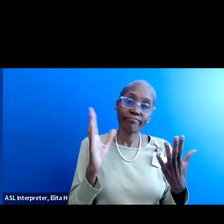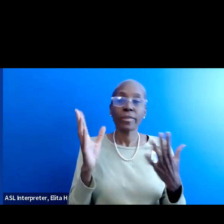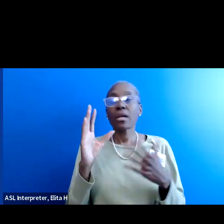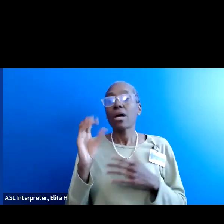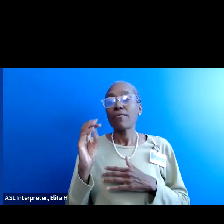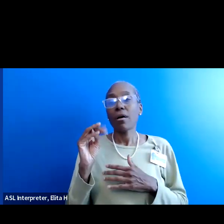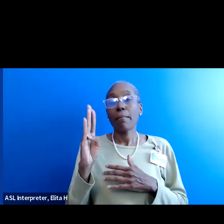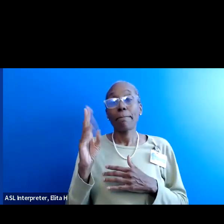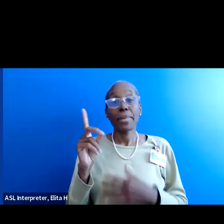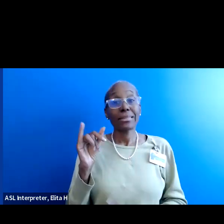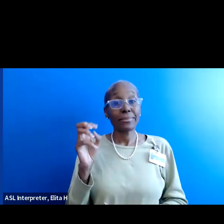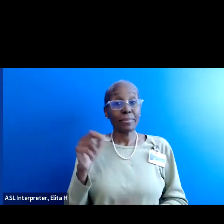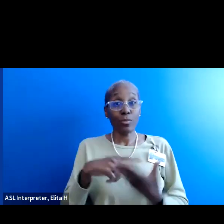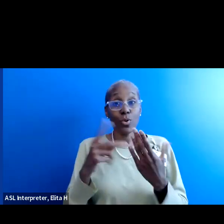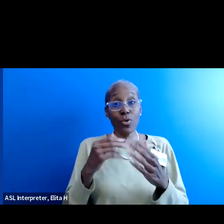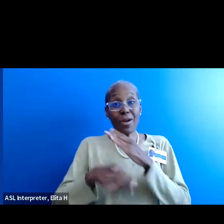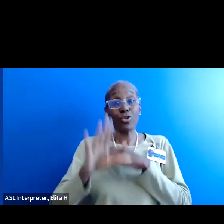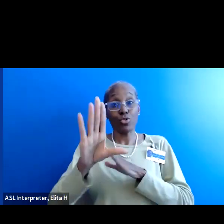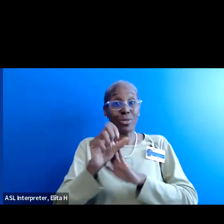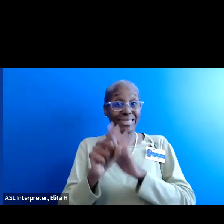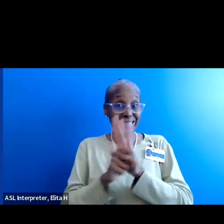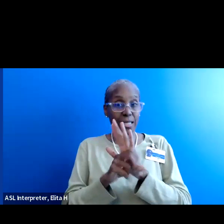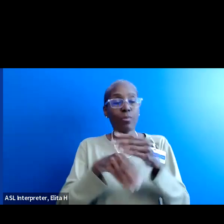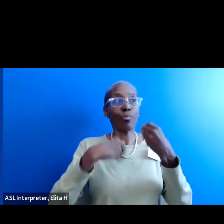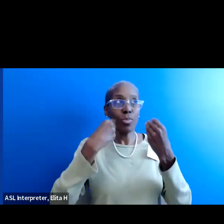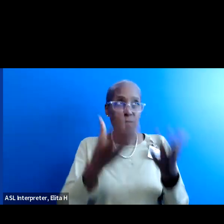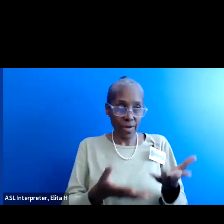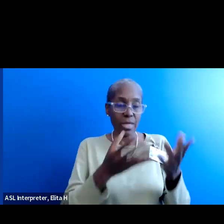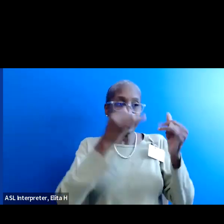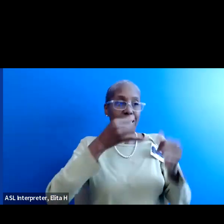Program in your state provides assistance to individuals receiving care in their